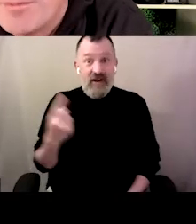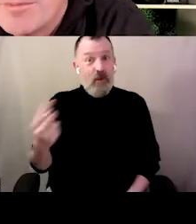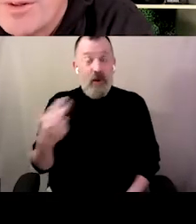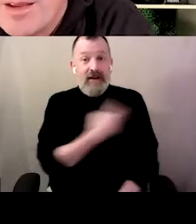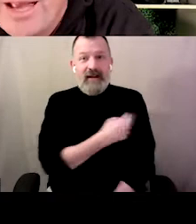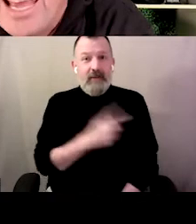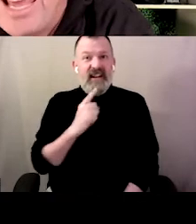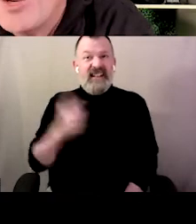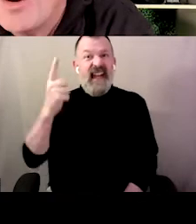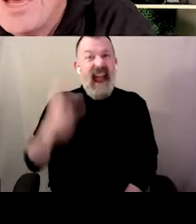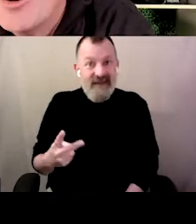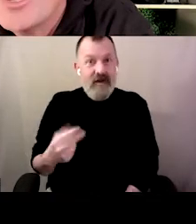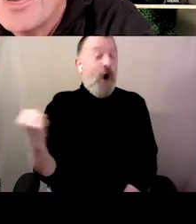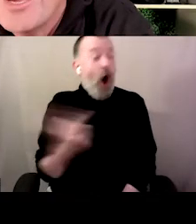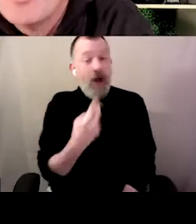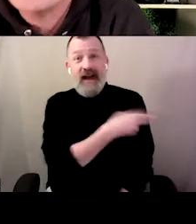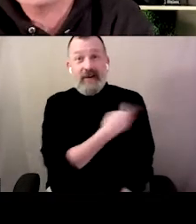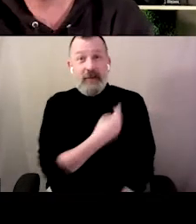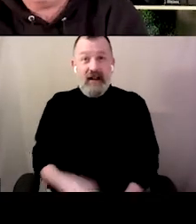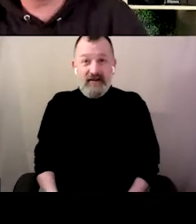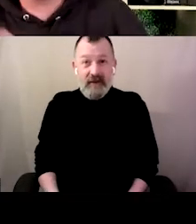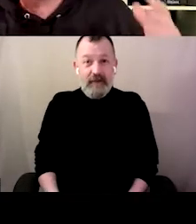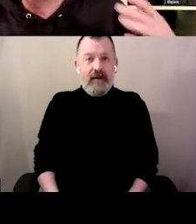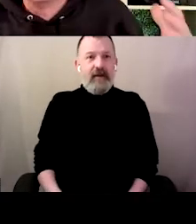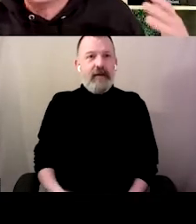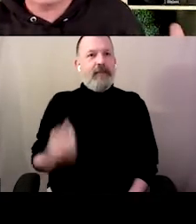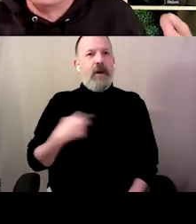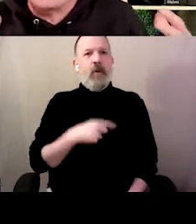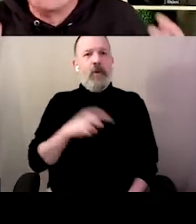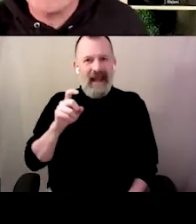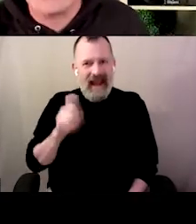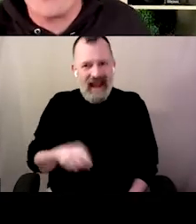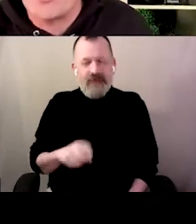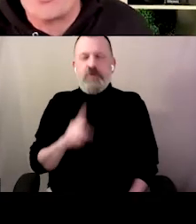CalebBarlow: And, you know, and those are the, you know, we have to relook at our infrastructure